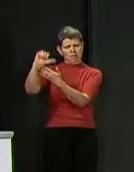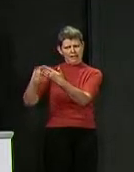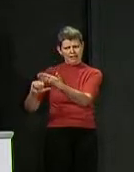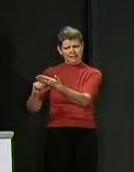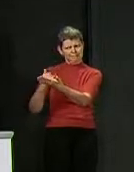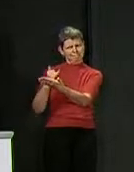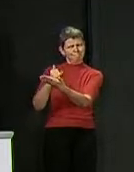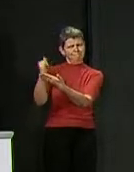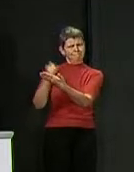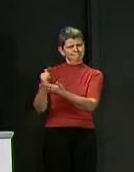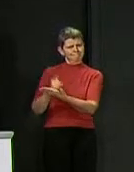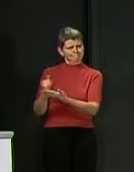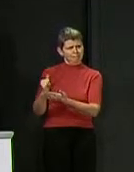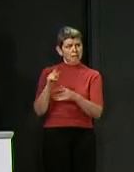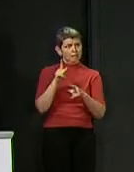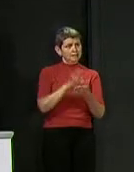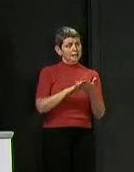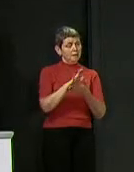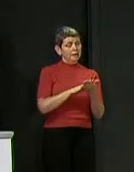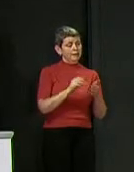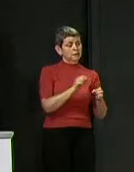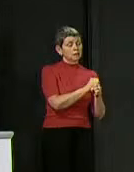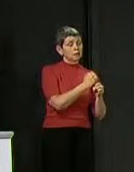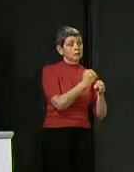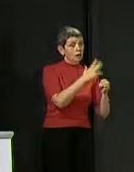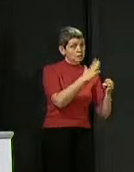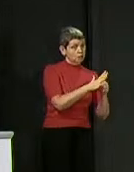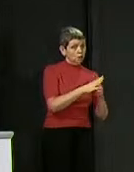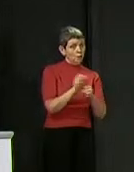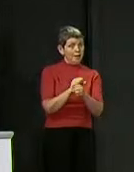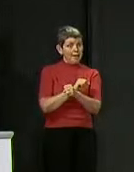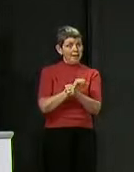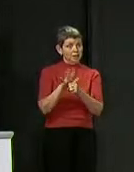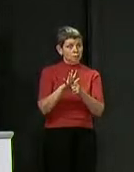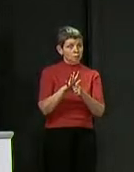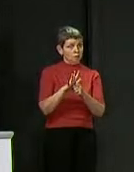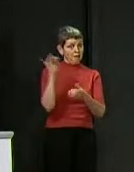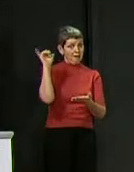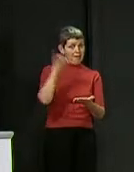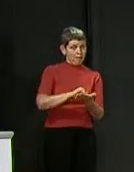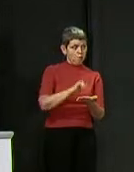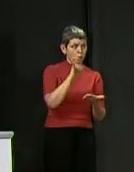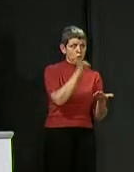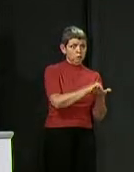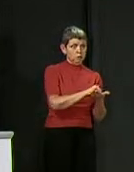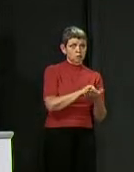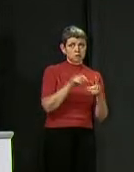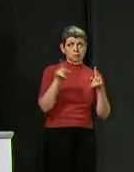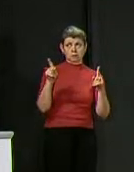Glasgow and Edinburgh airports will be forbidden from taking in passengers from that country,